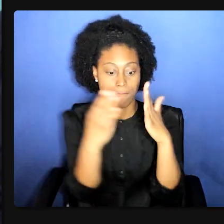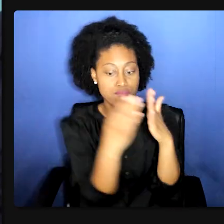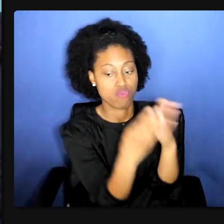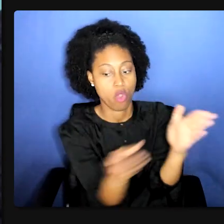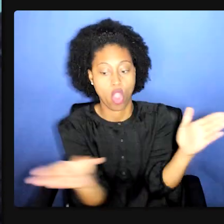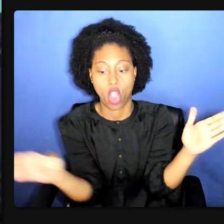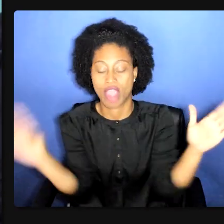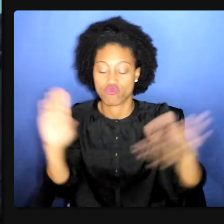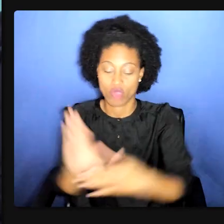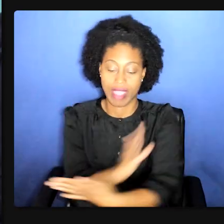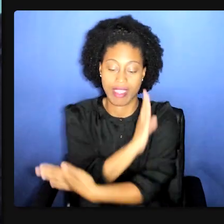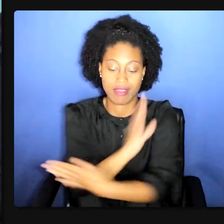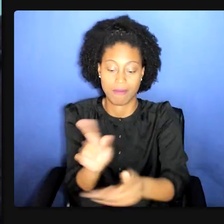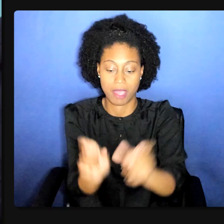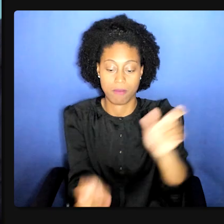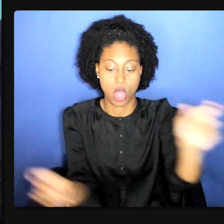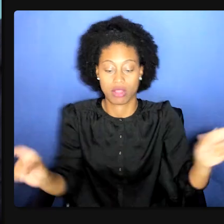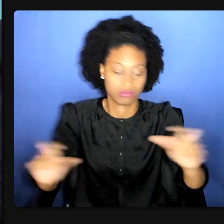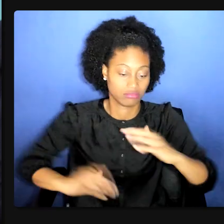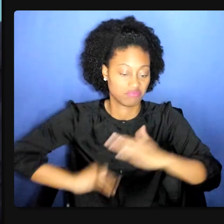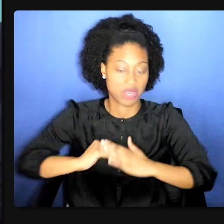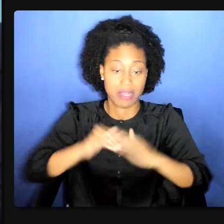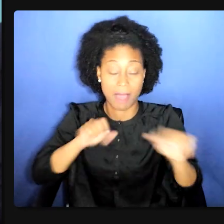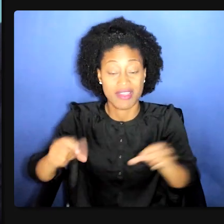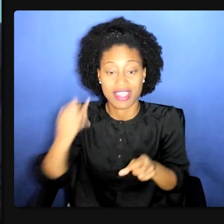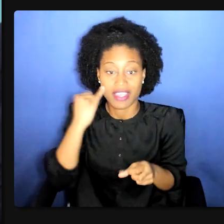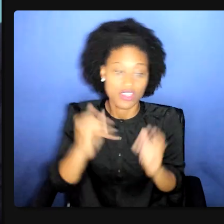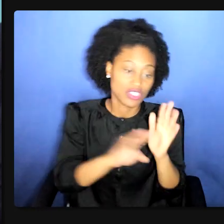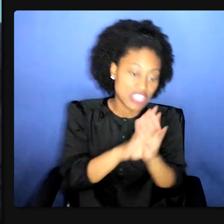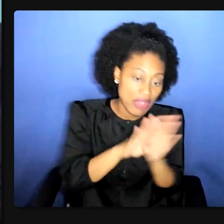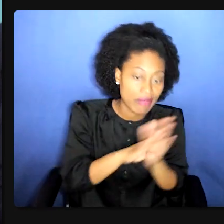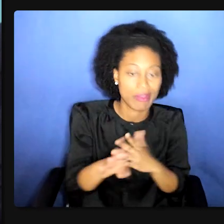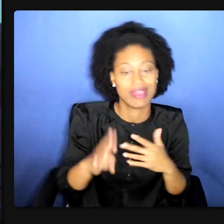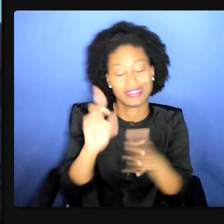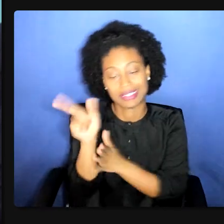as possible right whether you're a developer or a designer or a technologist or any anybody in